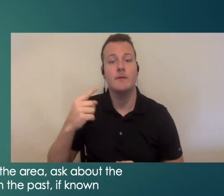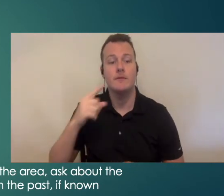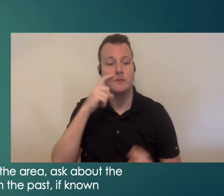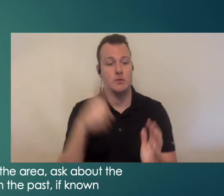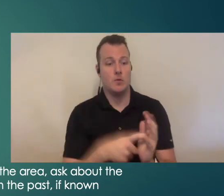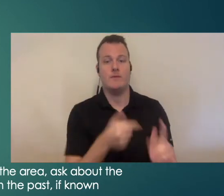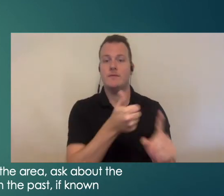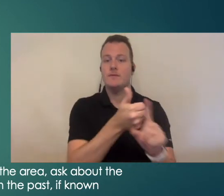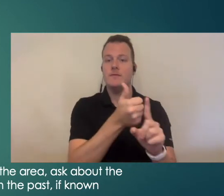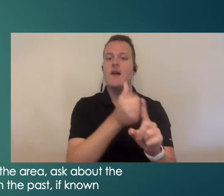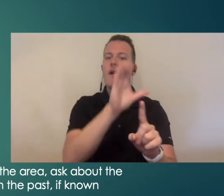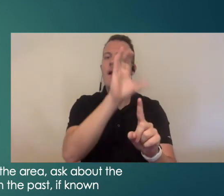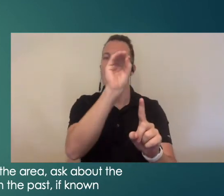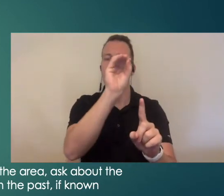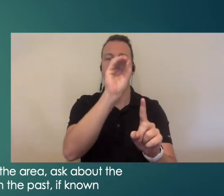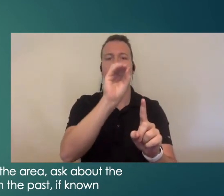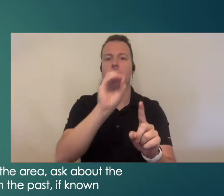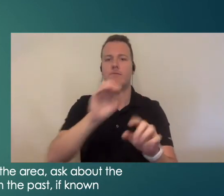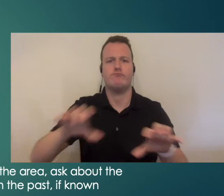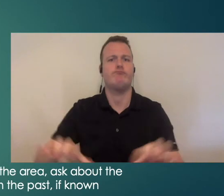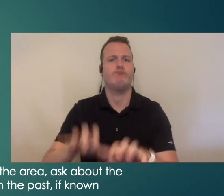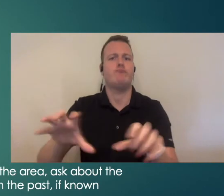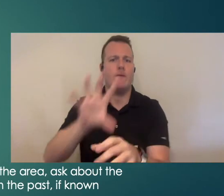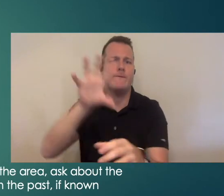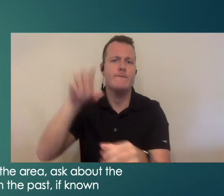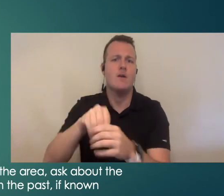company's really active in the community from their website or their Facebook